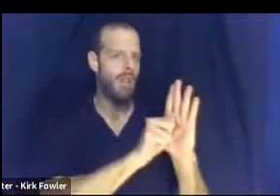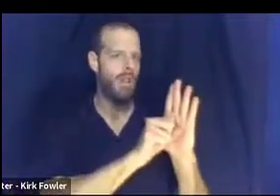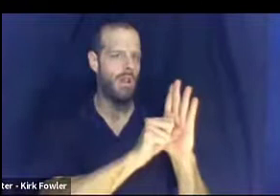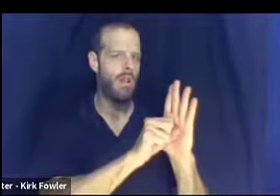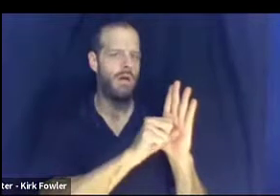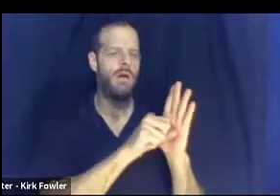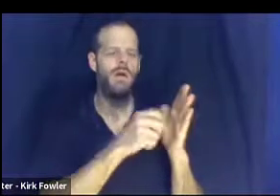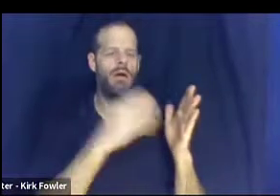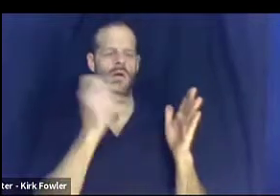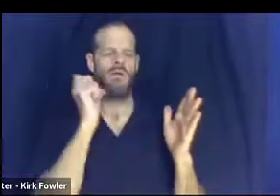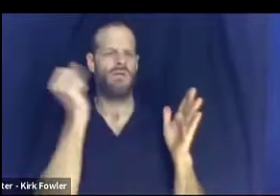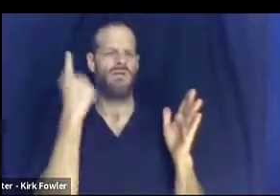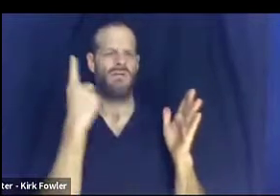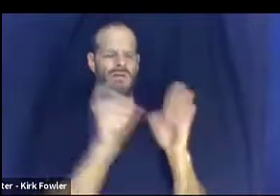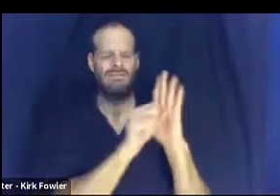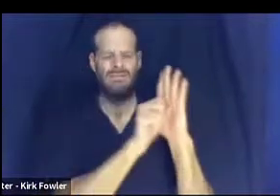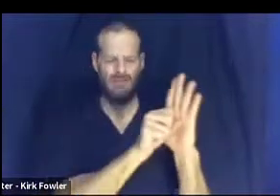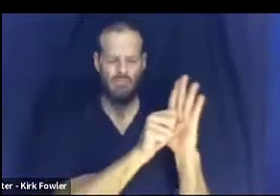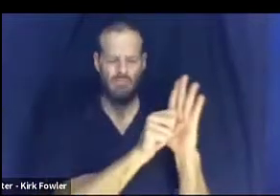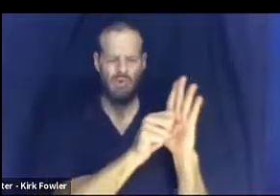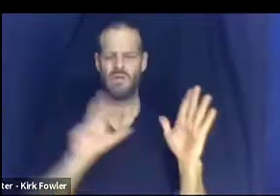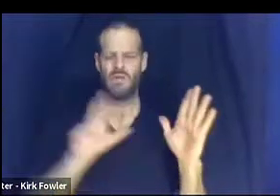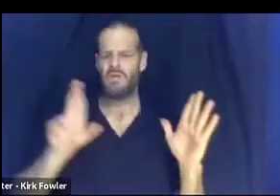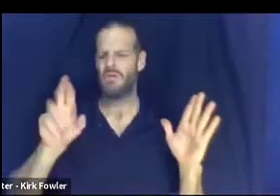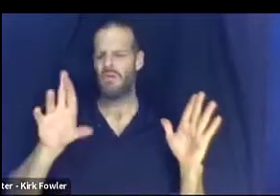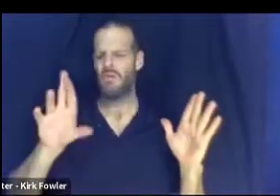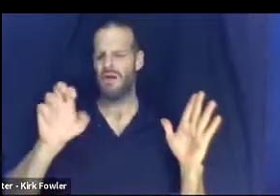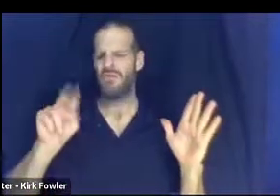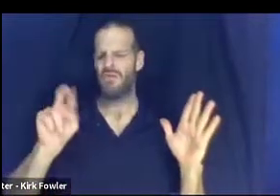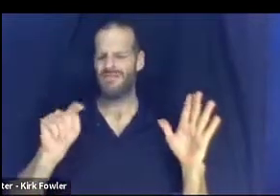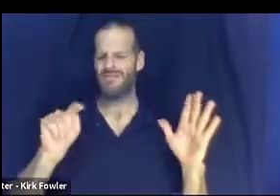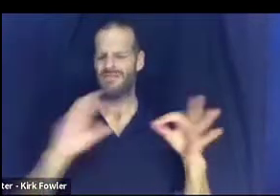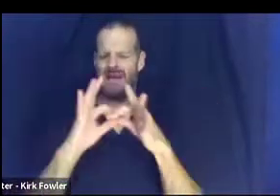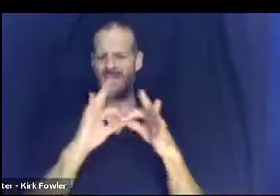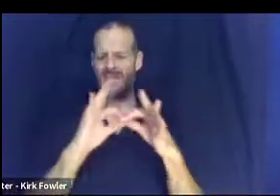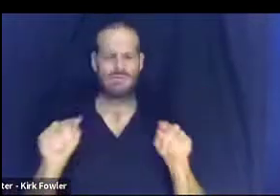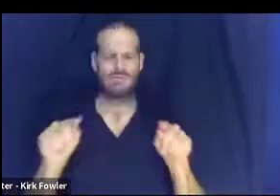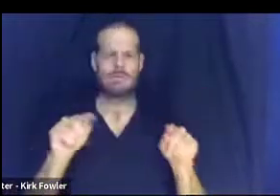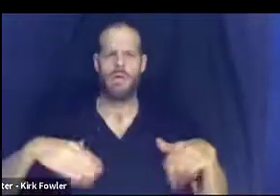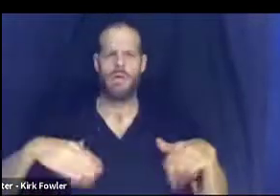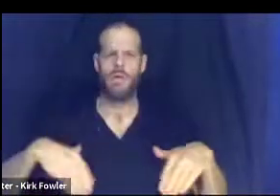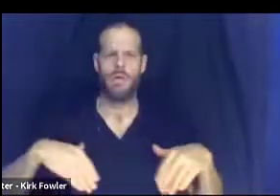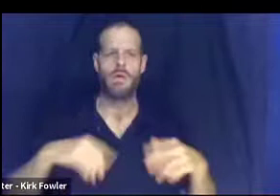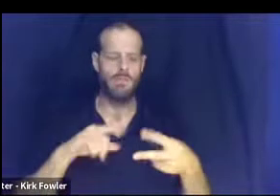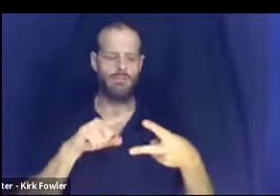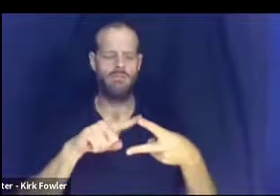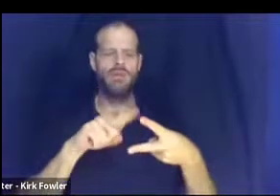between a symbol and a reference, right? So, the first use is just anticipation, right?